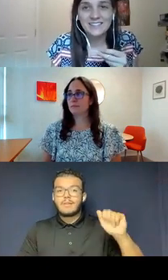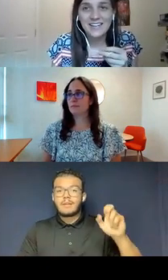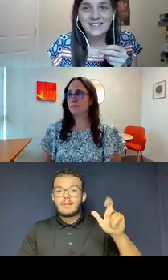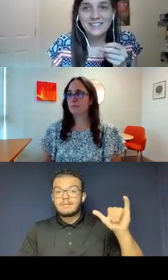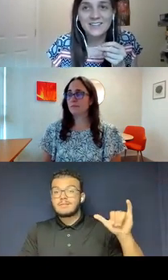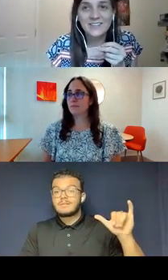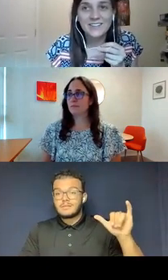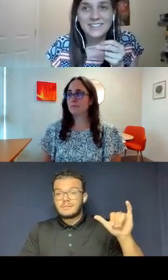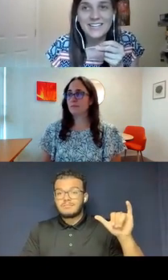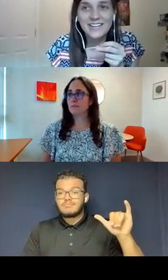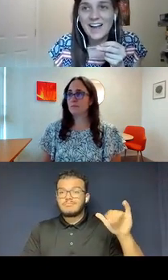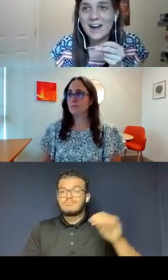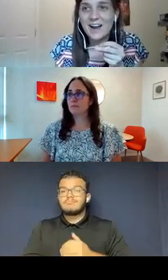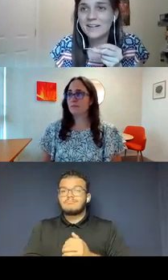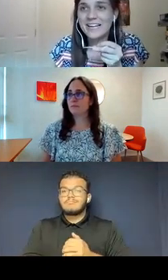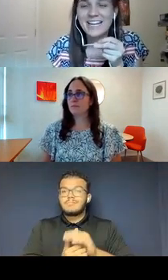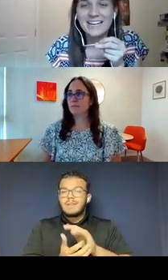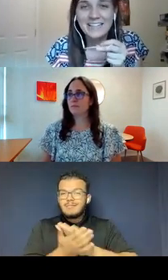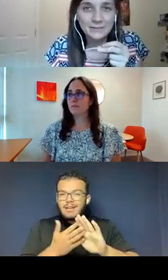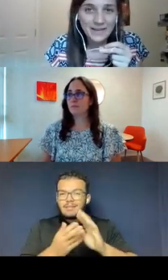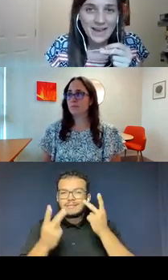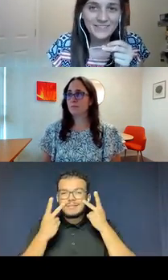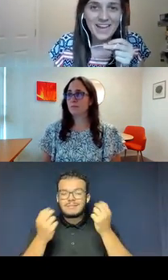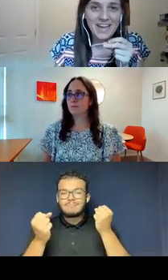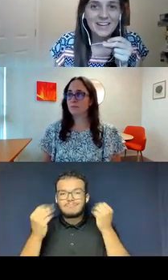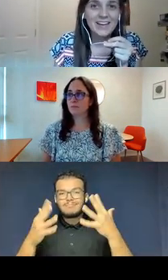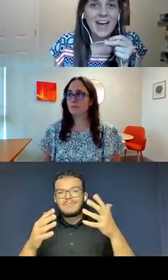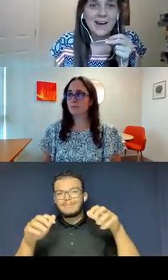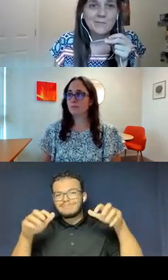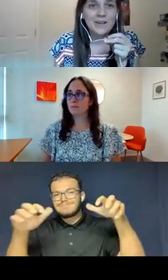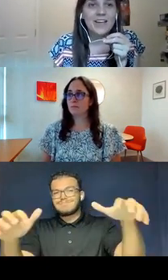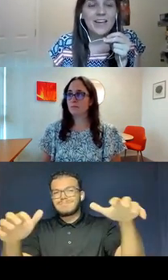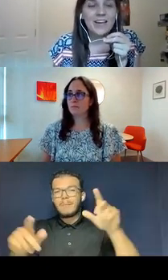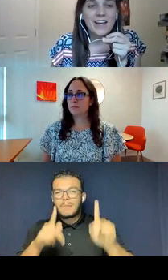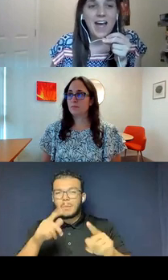Nice to see how many attendees we have today.